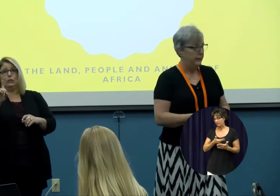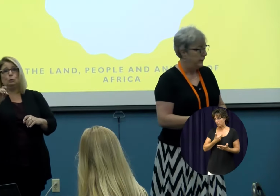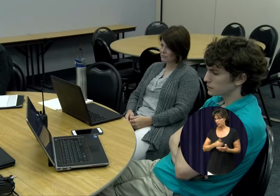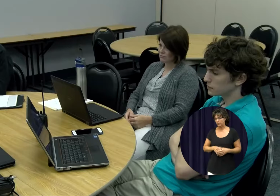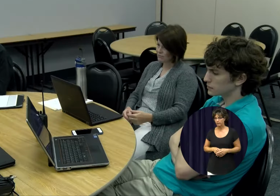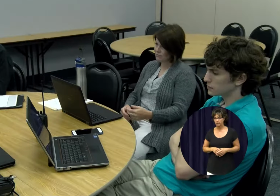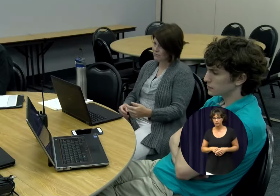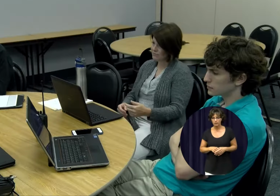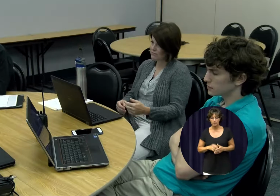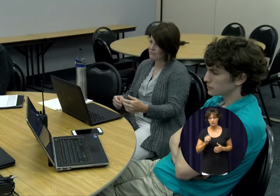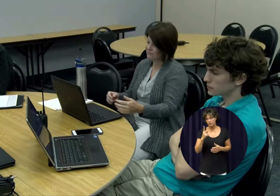Ok.